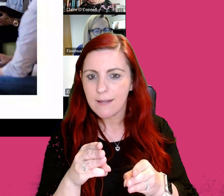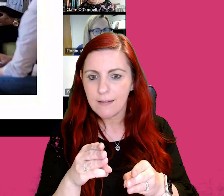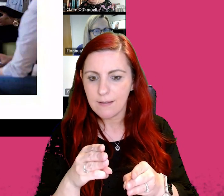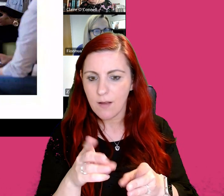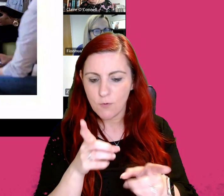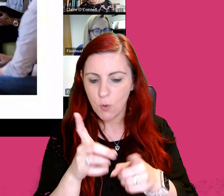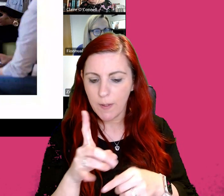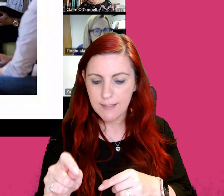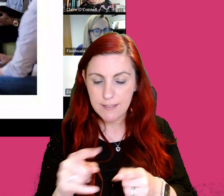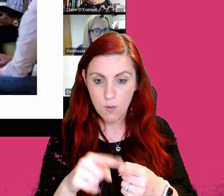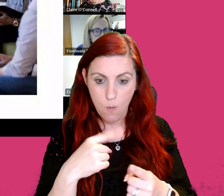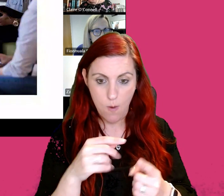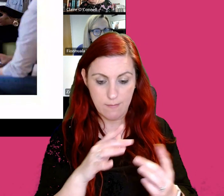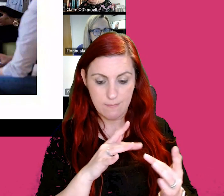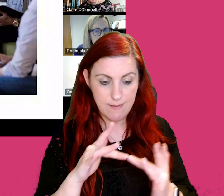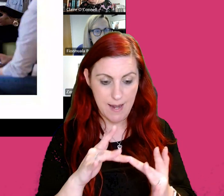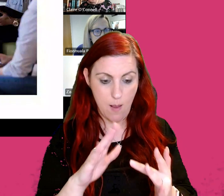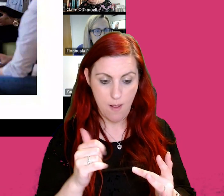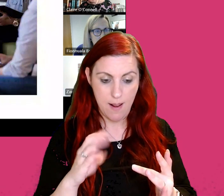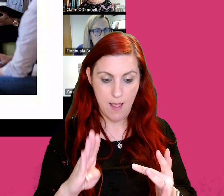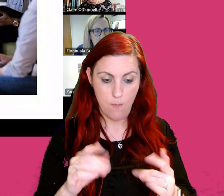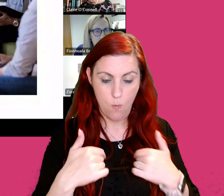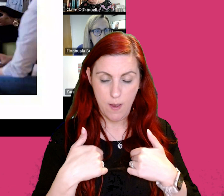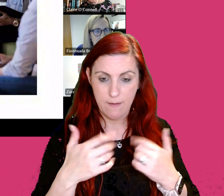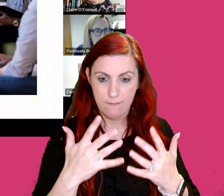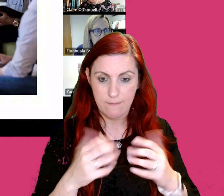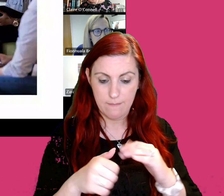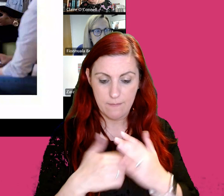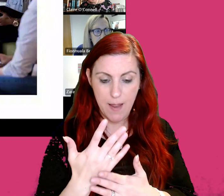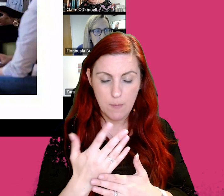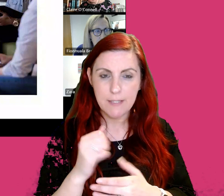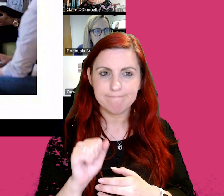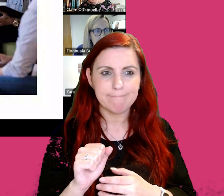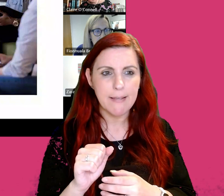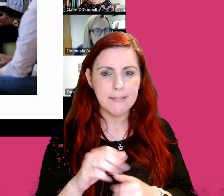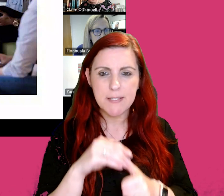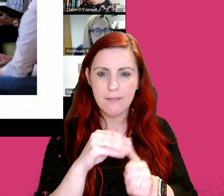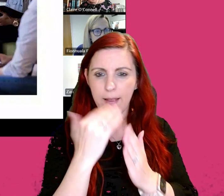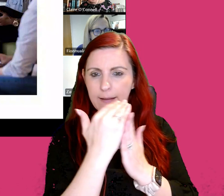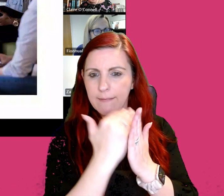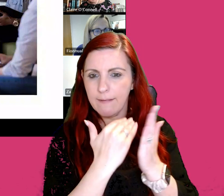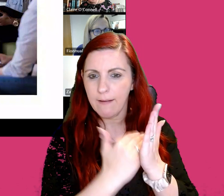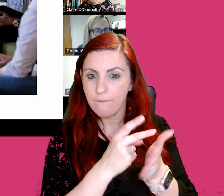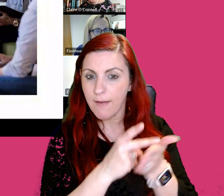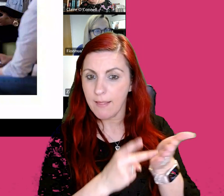network level we've developed um led by Trinity a set of values and that we ask people who are doing